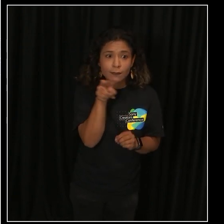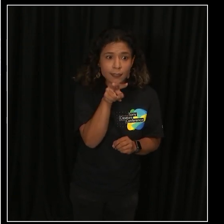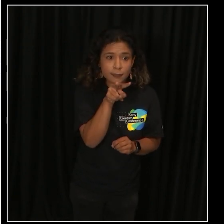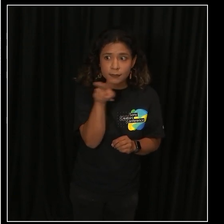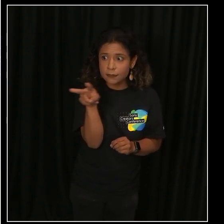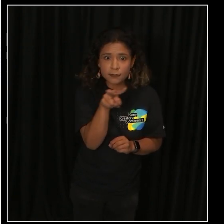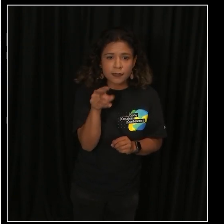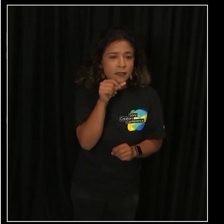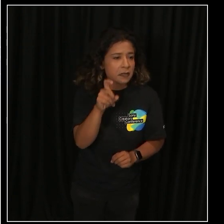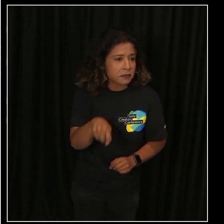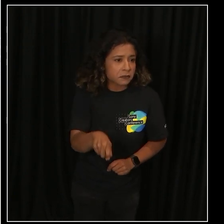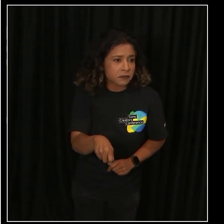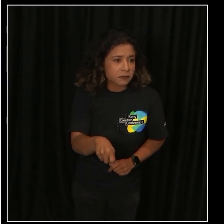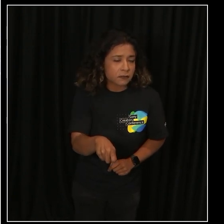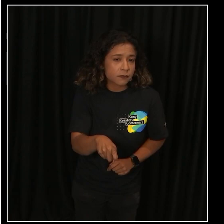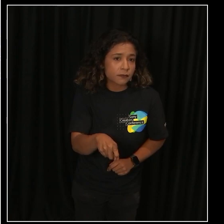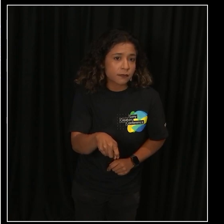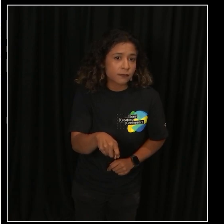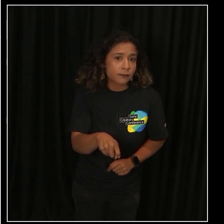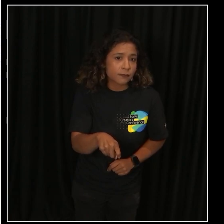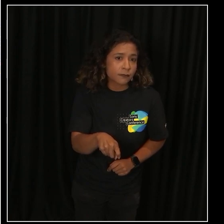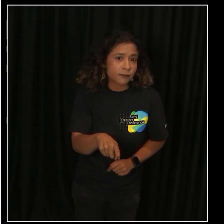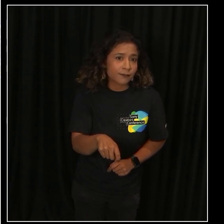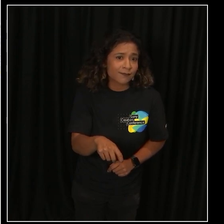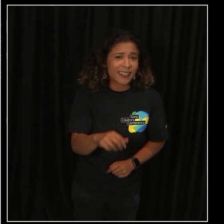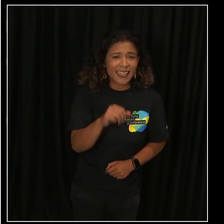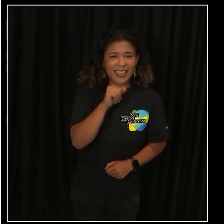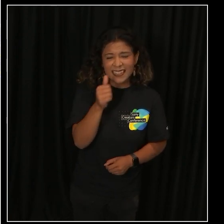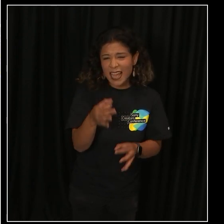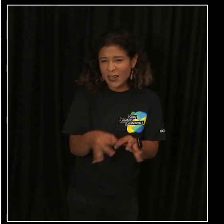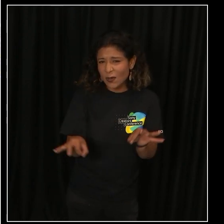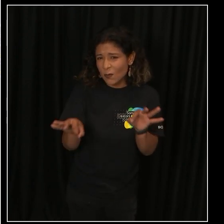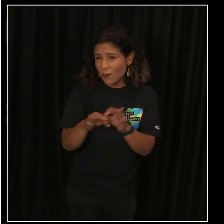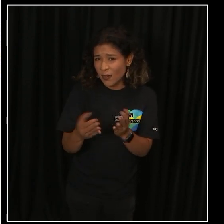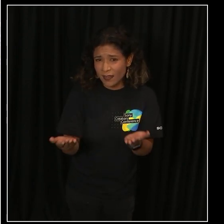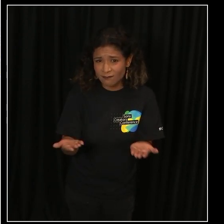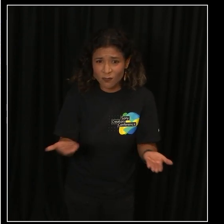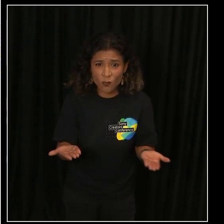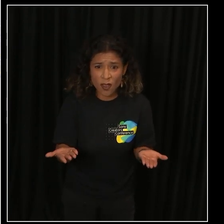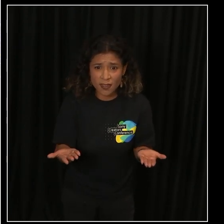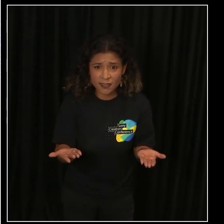On the other hand, we float not so important items near the center console.